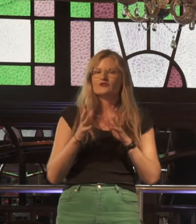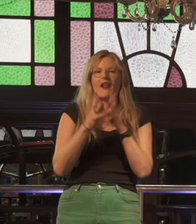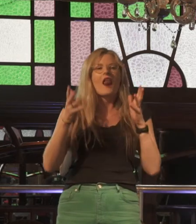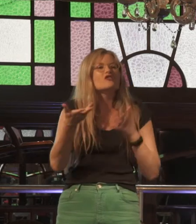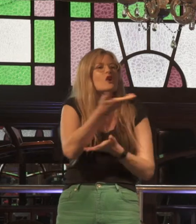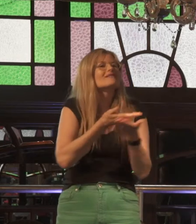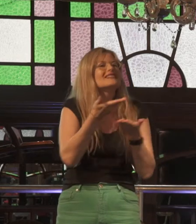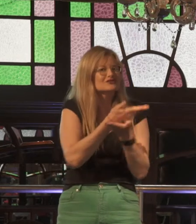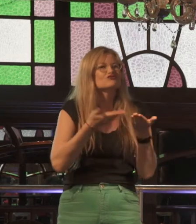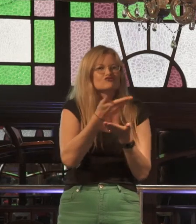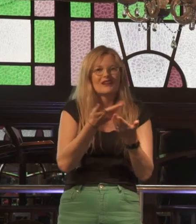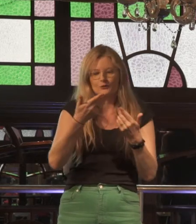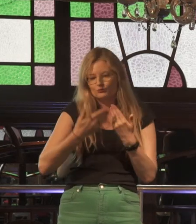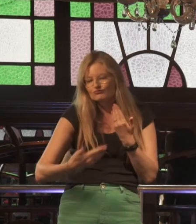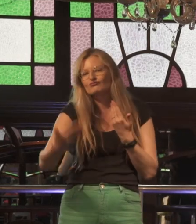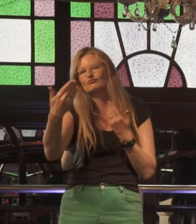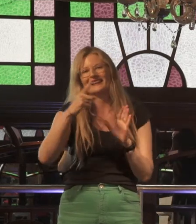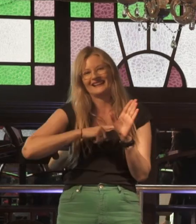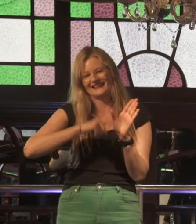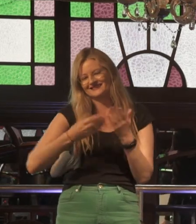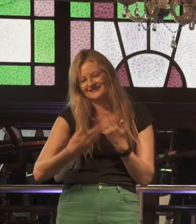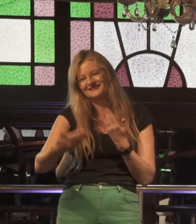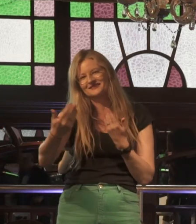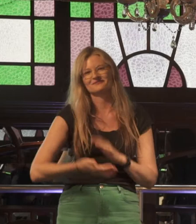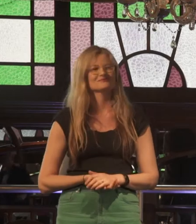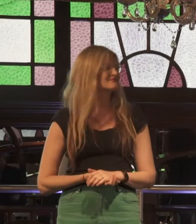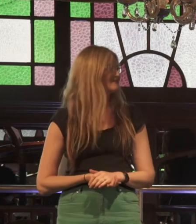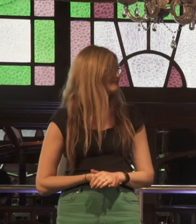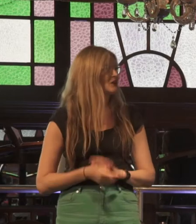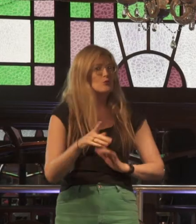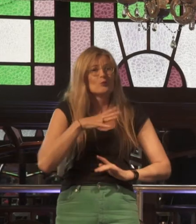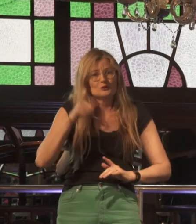going on into future years. Right? So, you just want to see who's won the awards now.